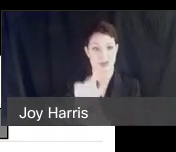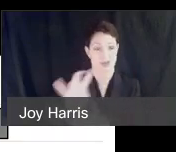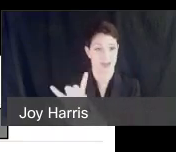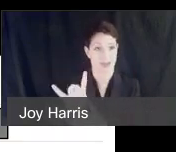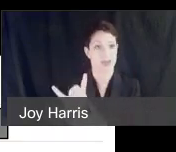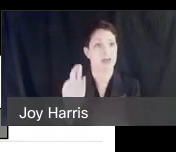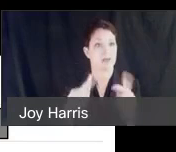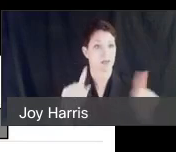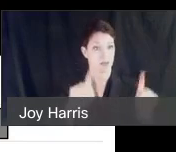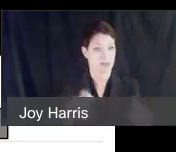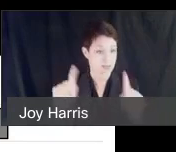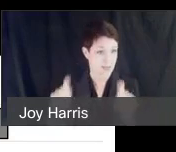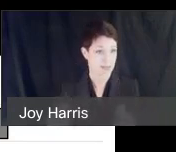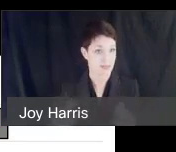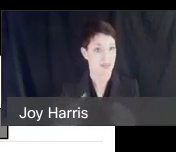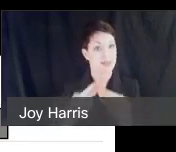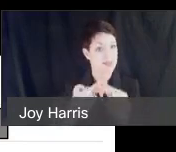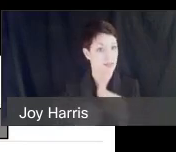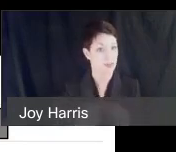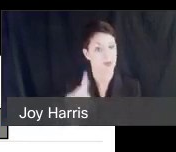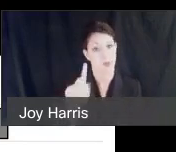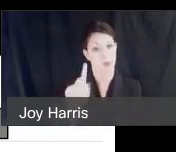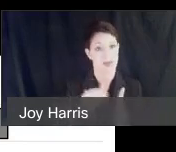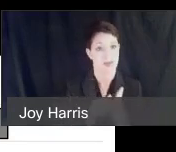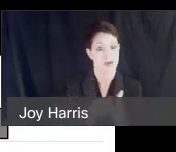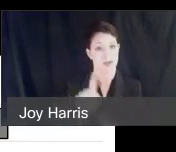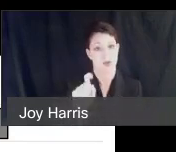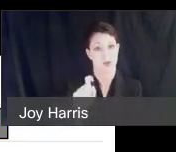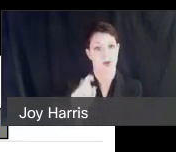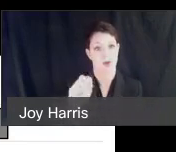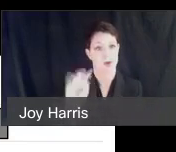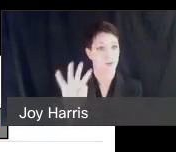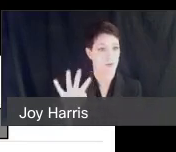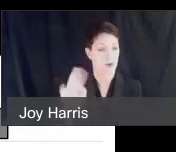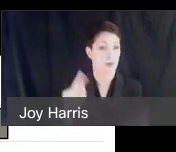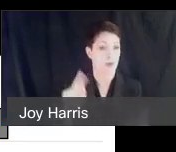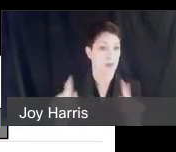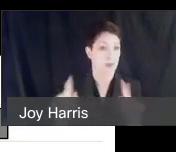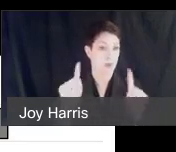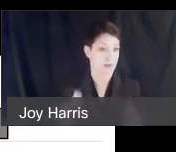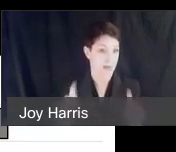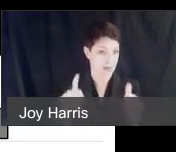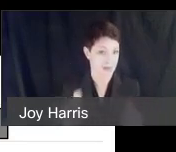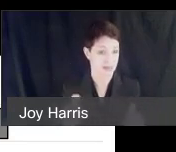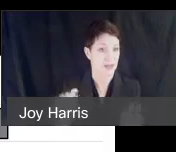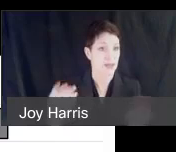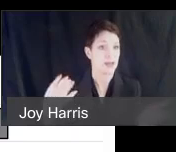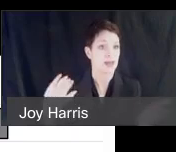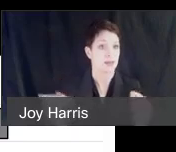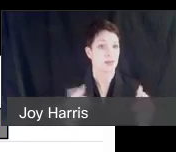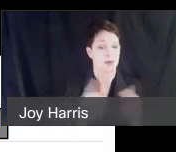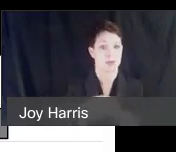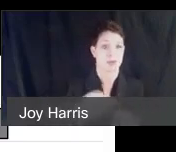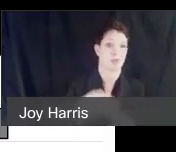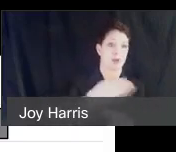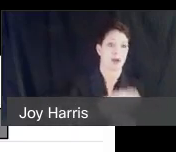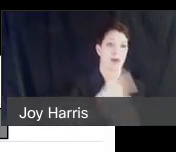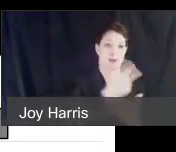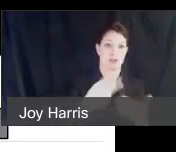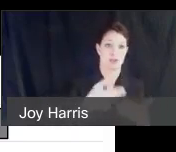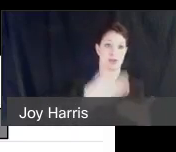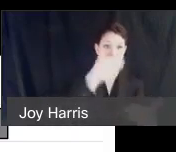is a decrease of 1,104 people tested compared with the prior 14-day period ending March the 4th.